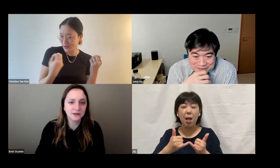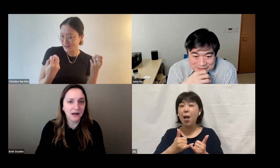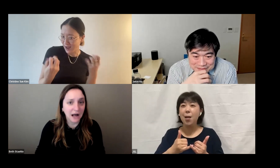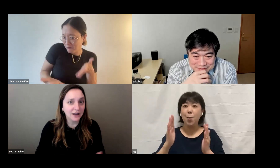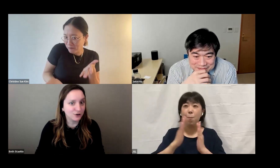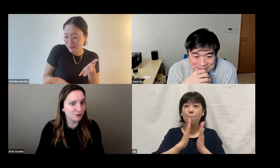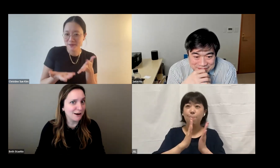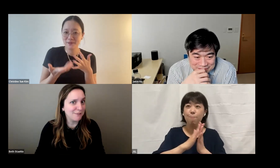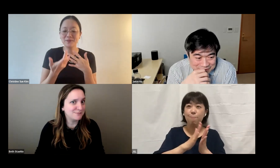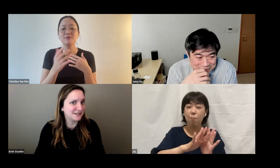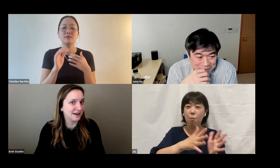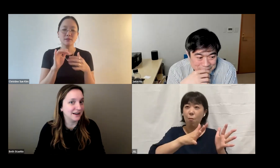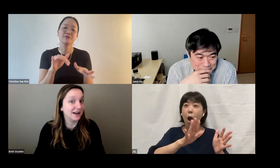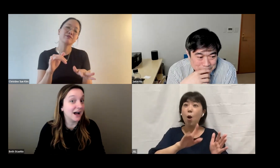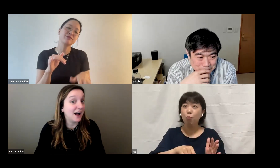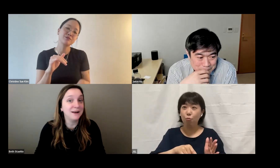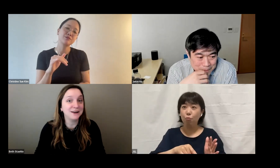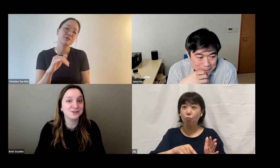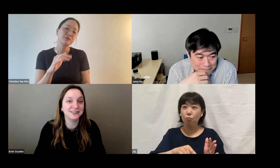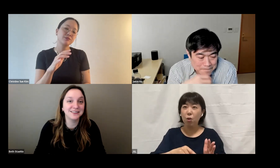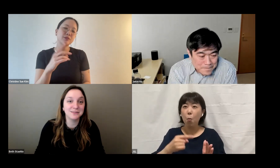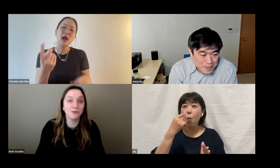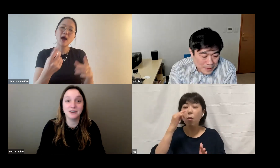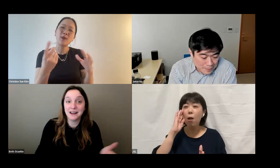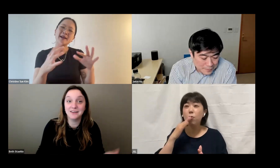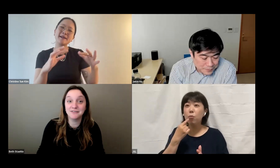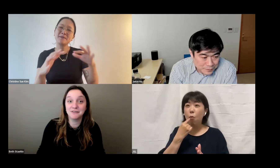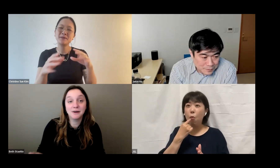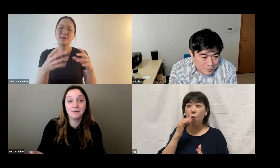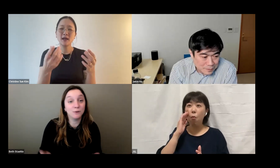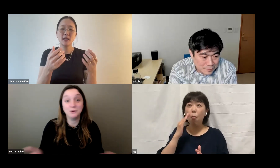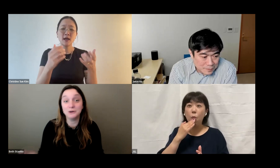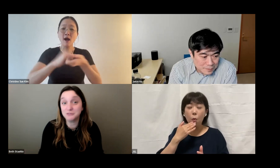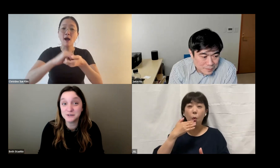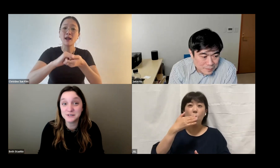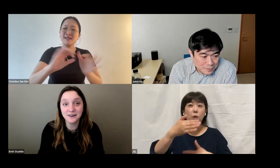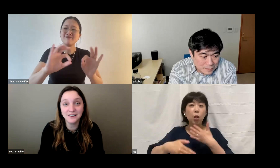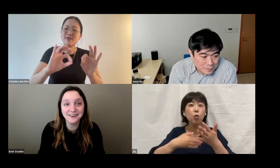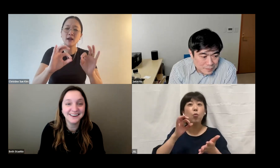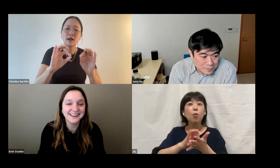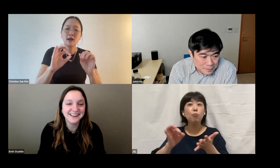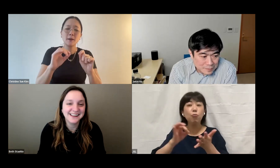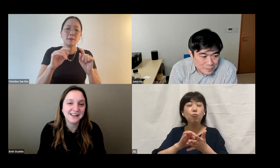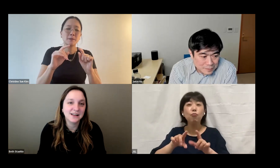I grew up signing. I'm actually a more native, more beautiful signer.